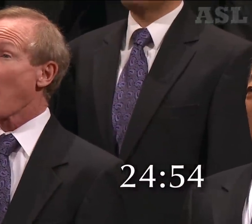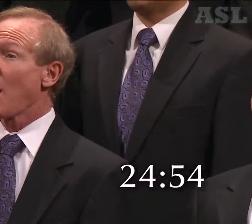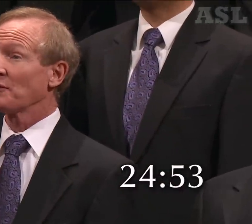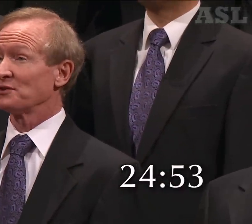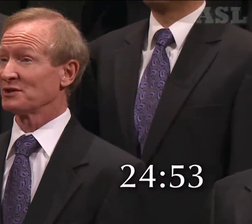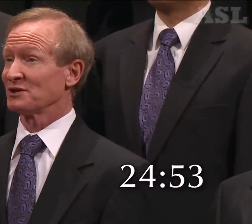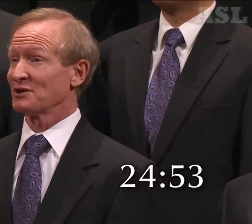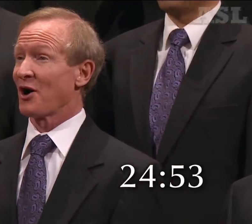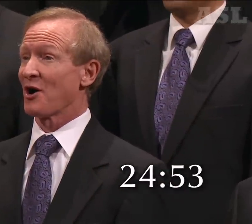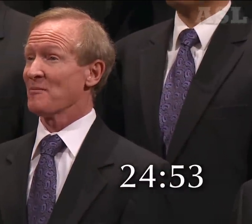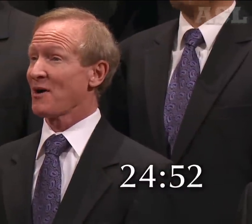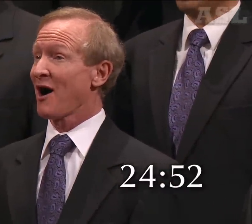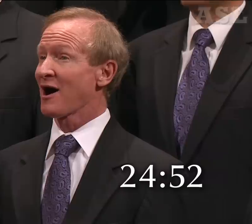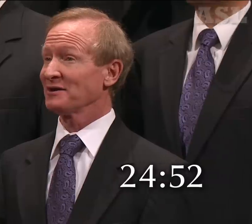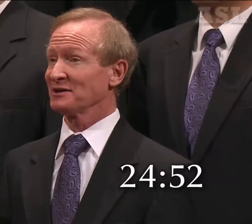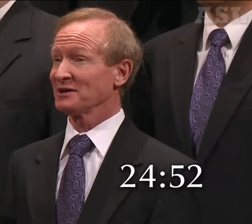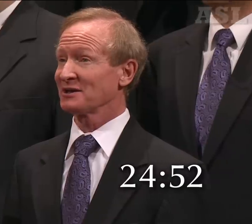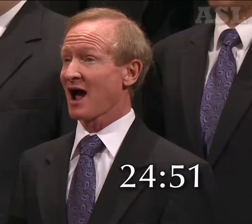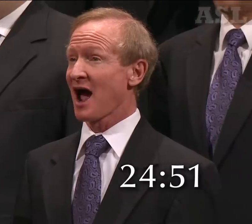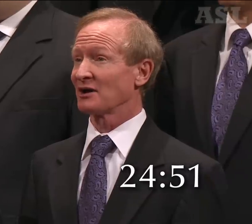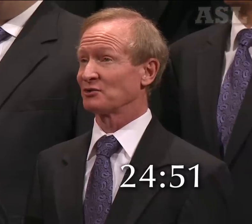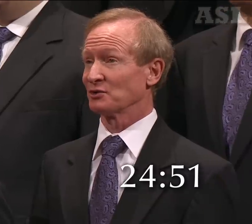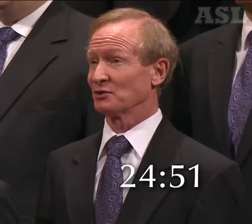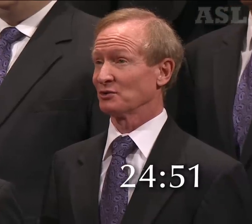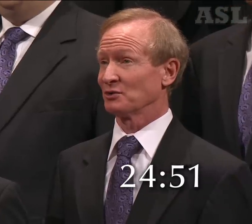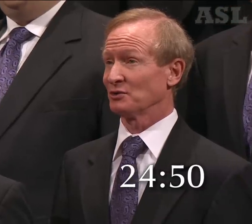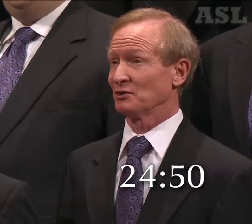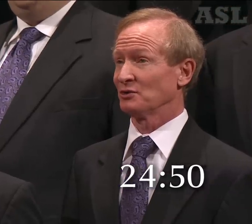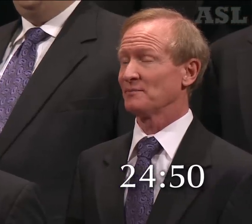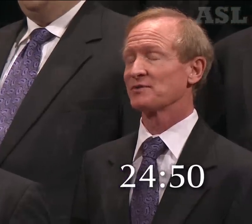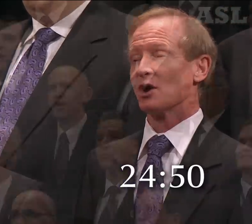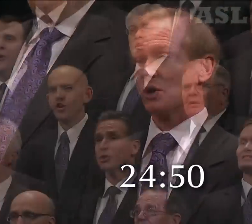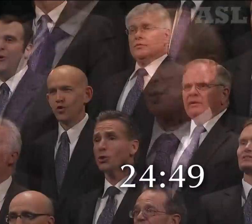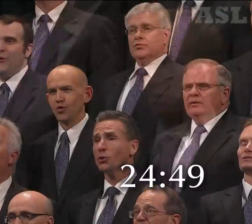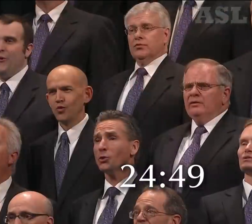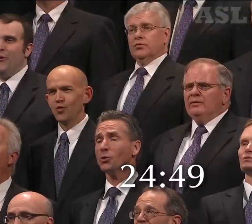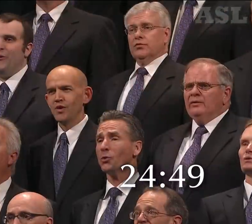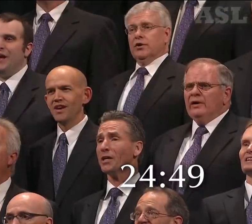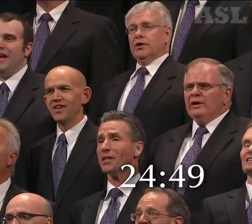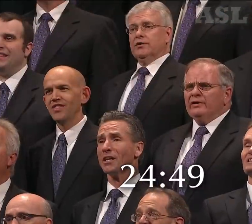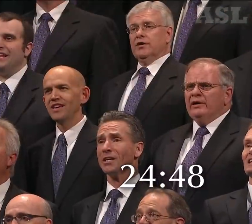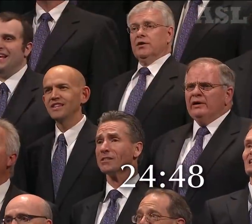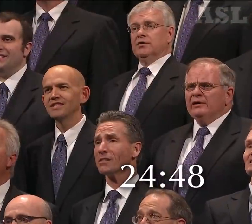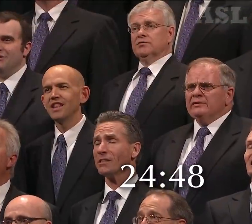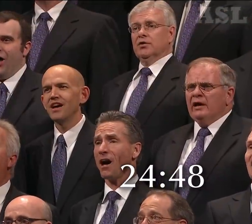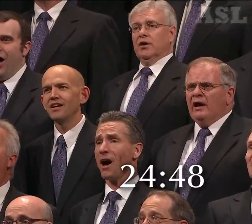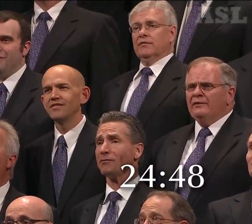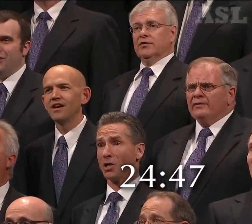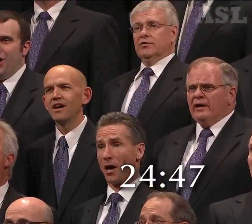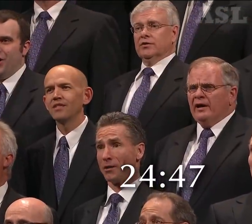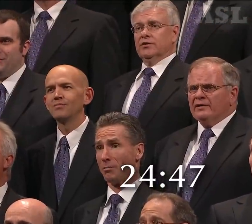THIS IS THE ENGLISH CLOSED CAPTION CHANNEL OF THE CHURCH OF JESUS CHRIST OF LATTER-DAY SAINTS.